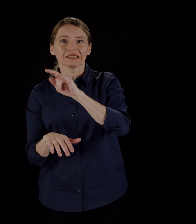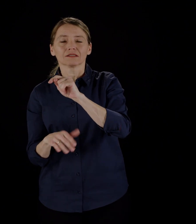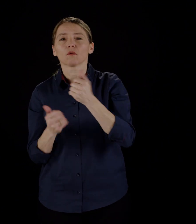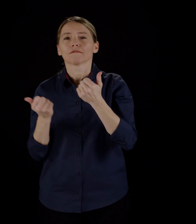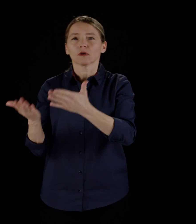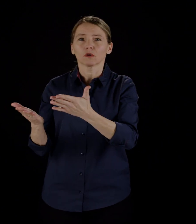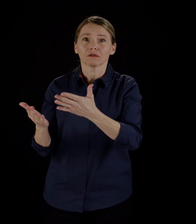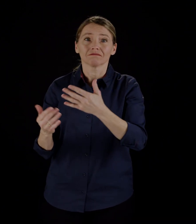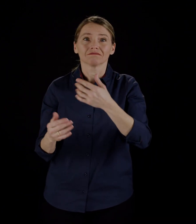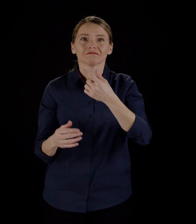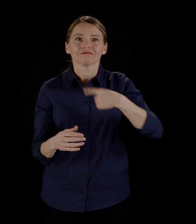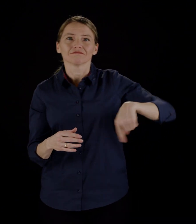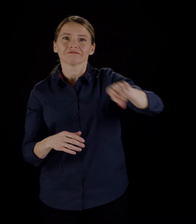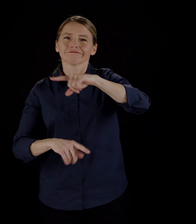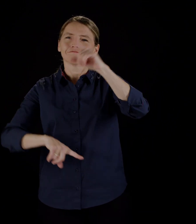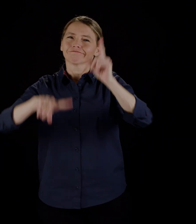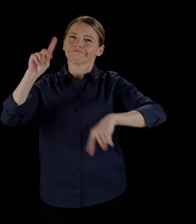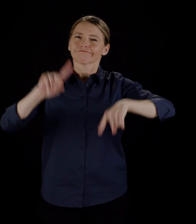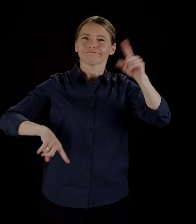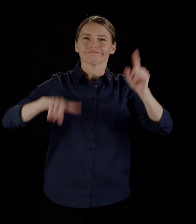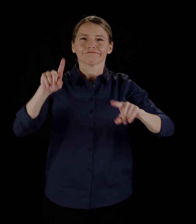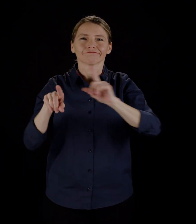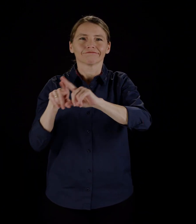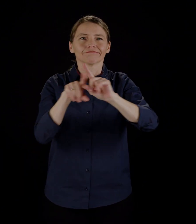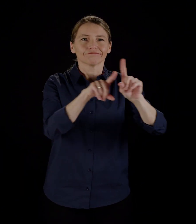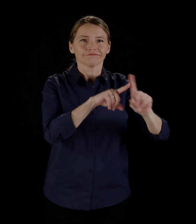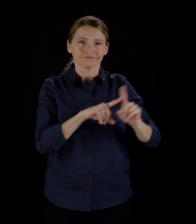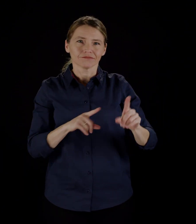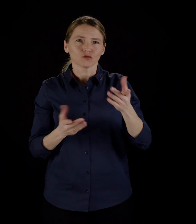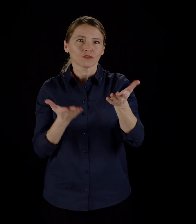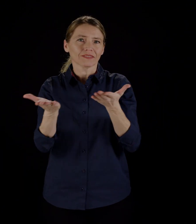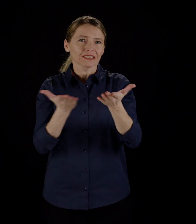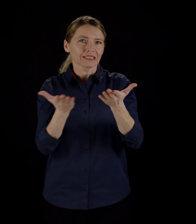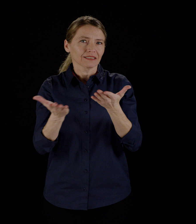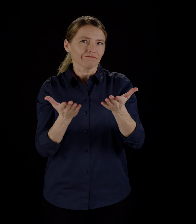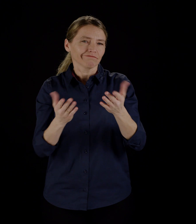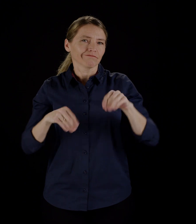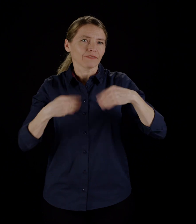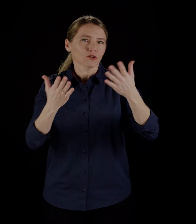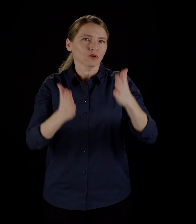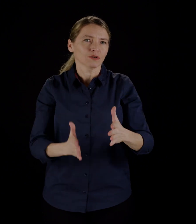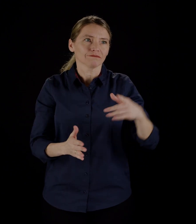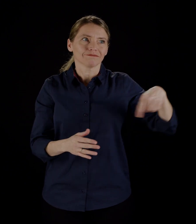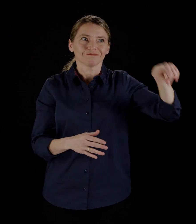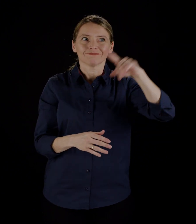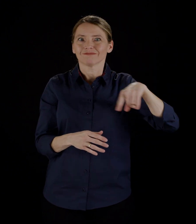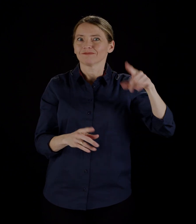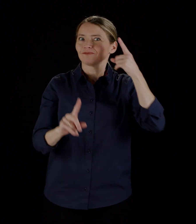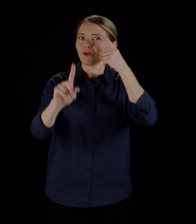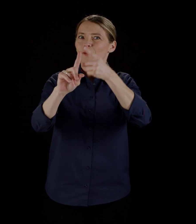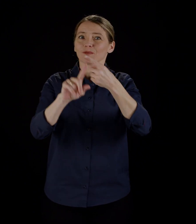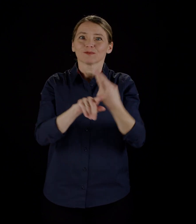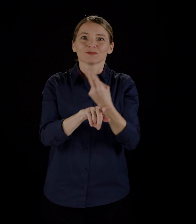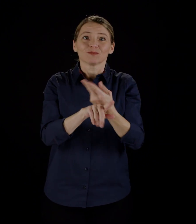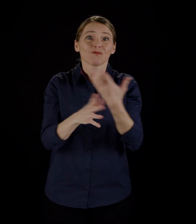that service providers use to make their offers more appealing to subscribers, financially or otherwise.